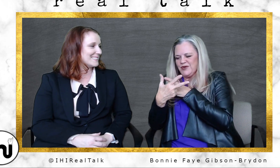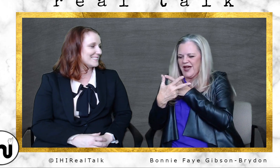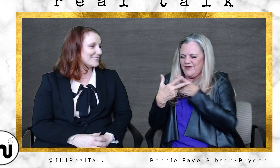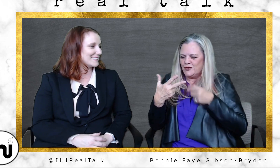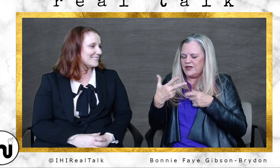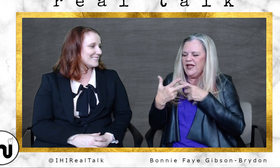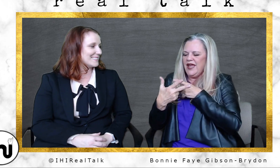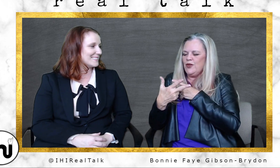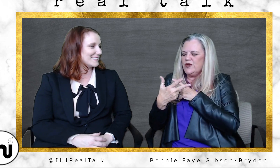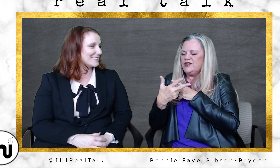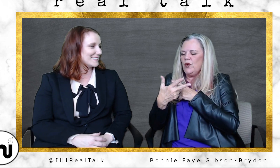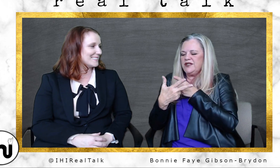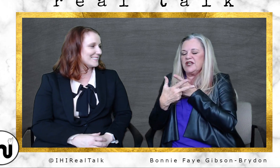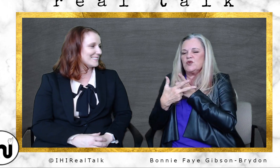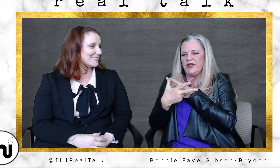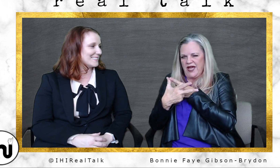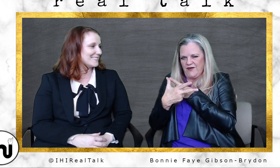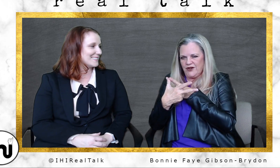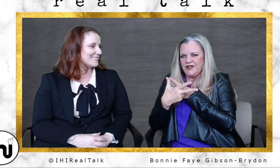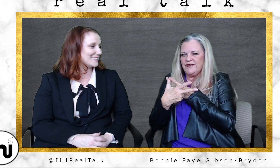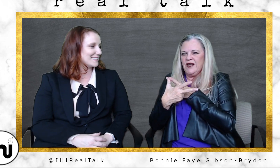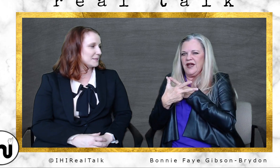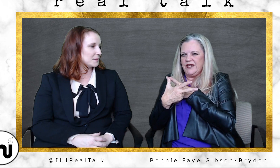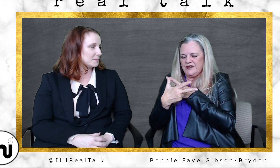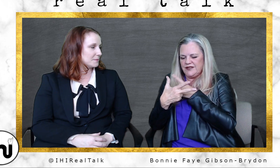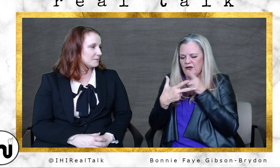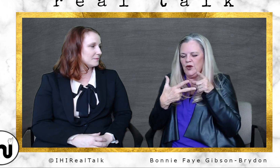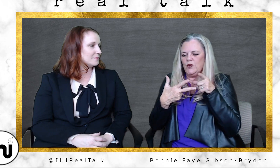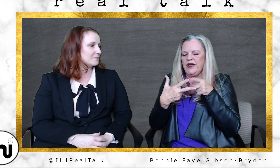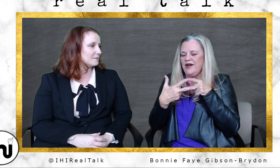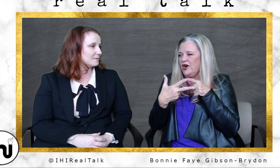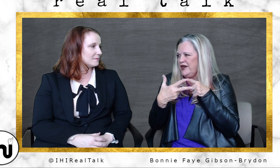have three and the reason why it says we have our deaf client. We have our hearing